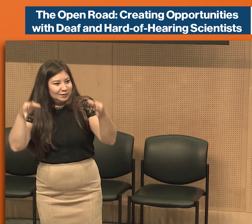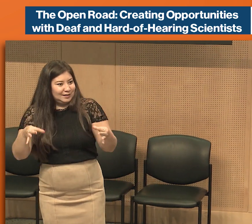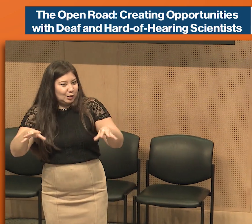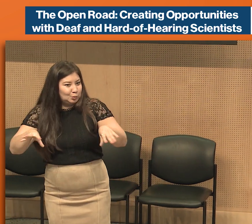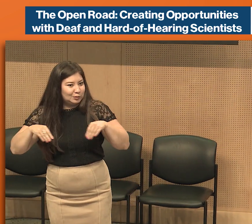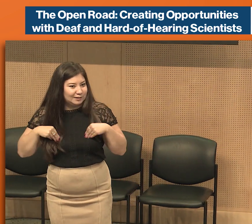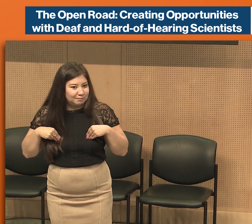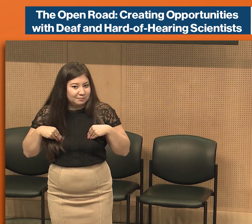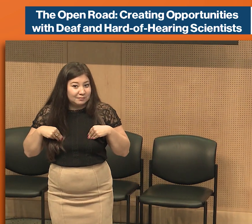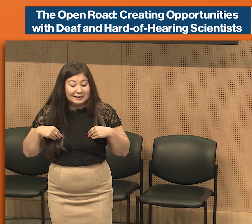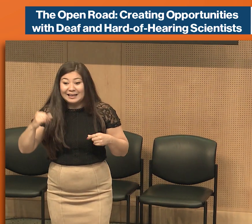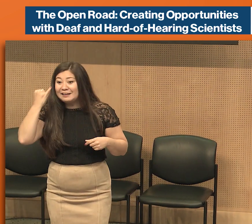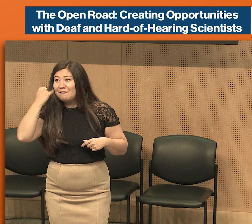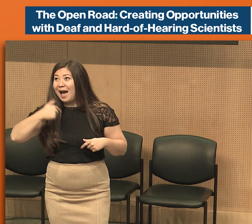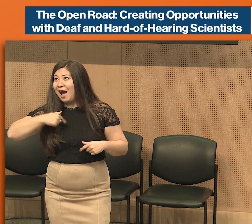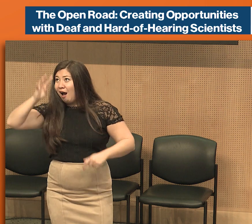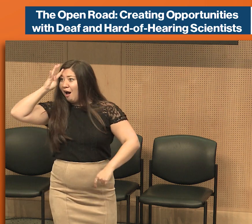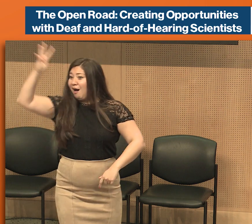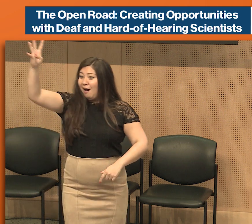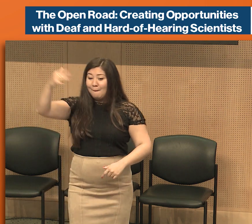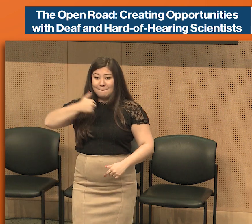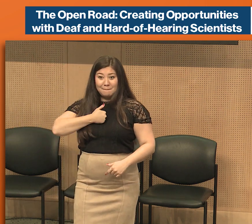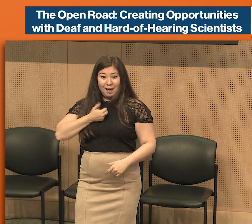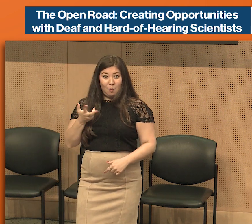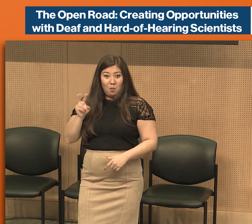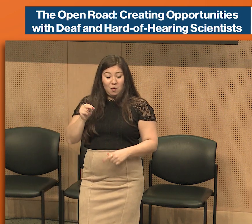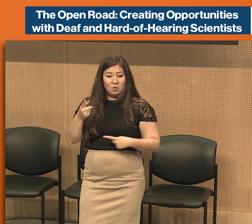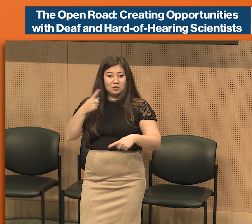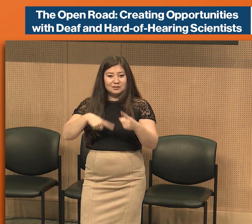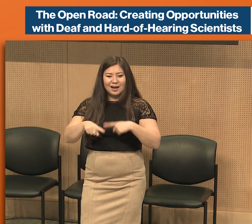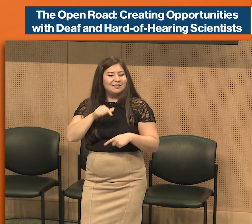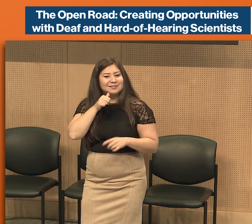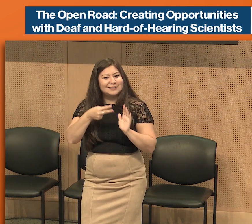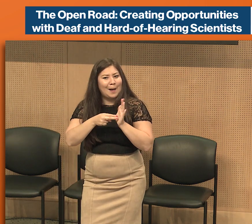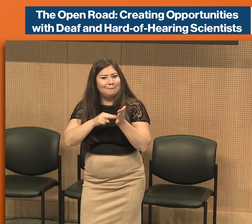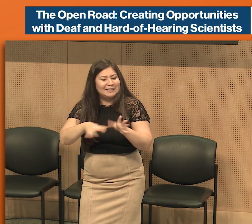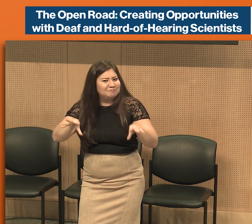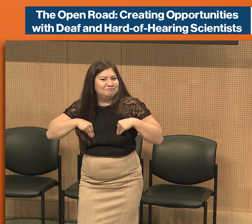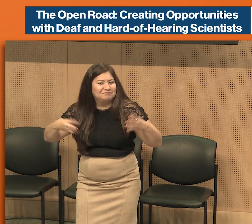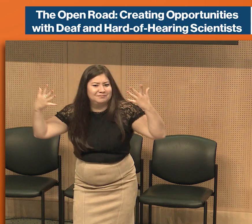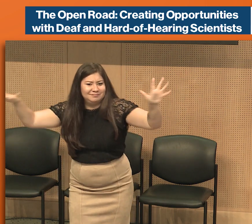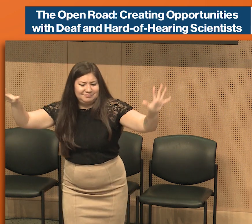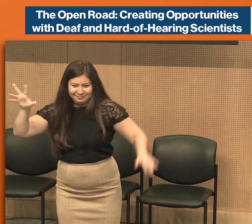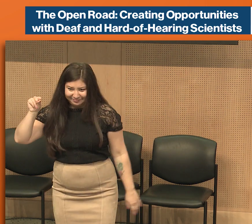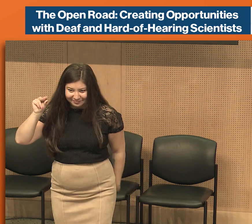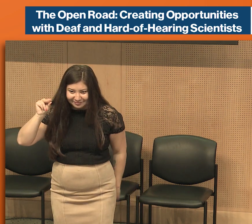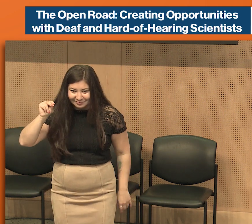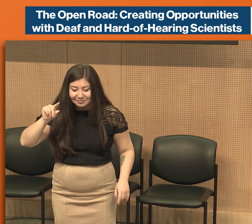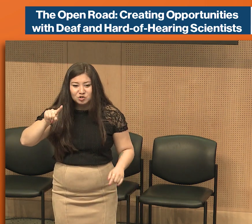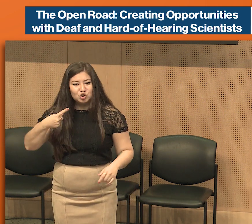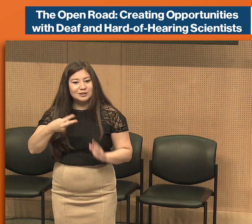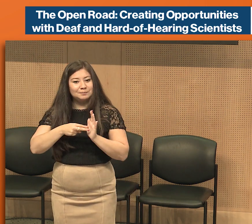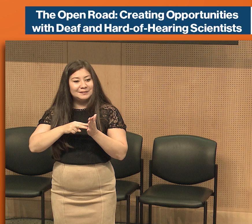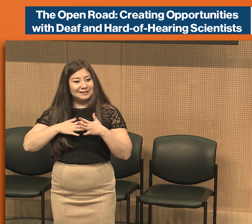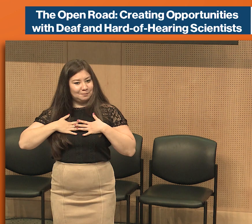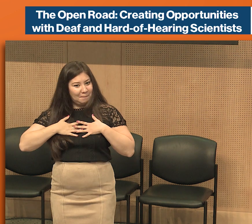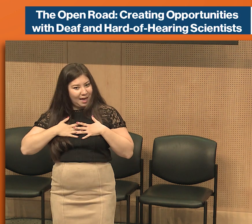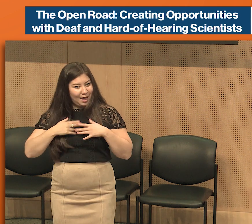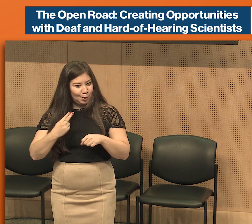and help the language evolve as a community. When a sign is involved, if I develop a sign for a specific concept